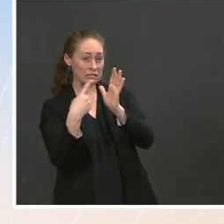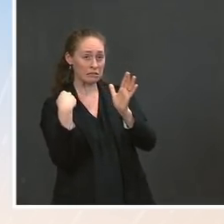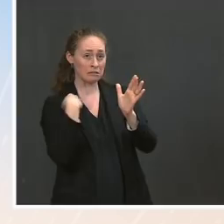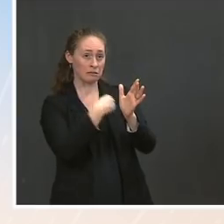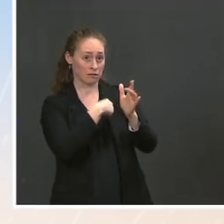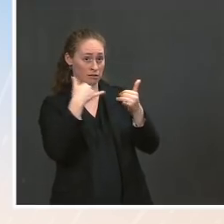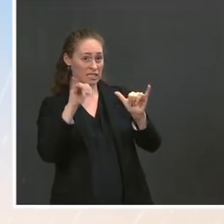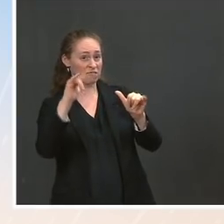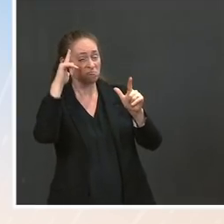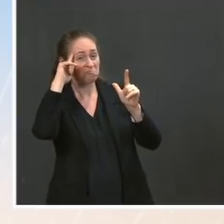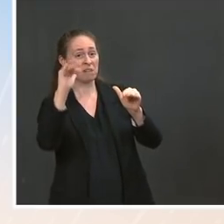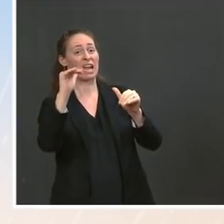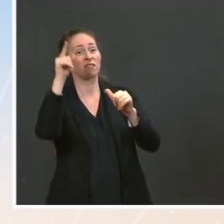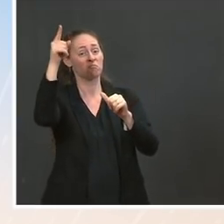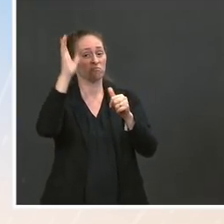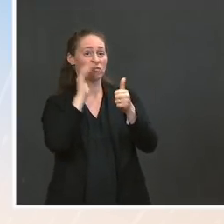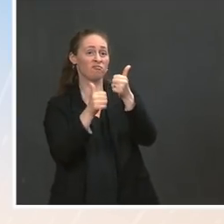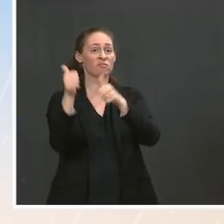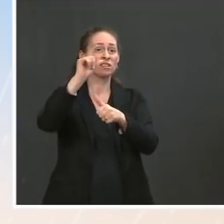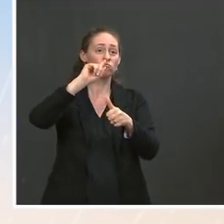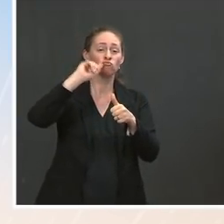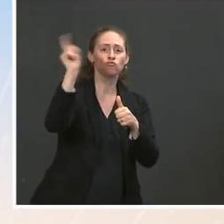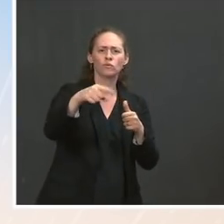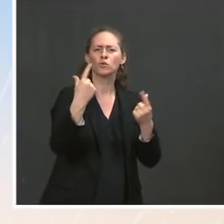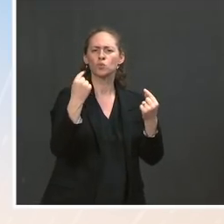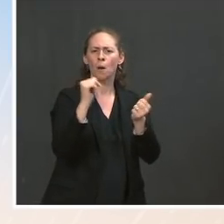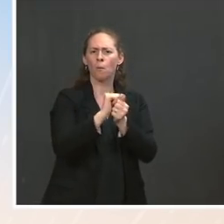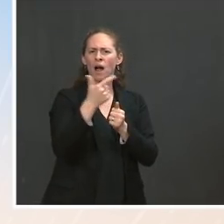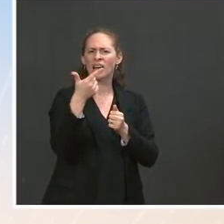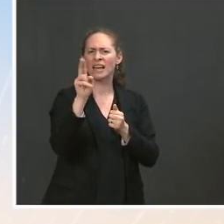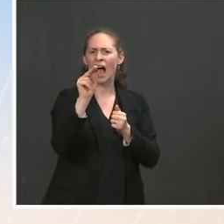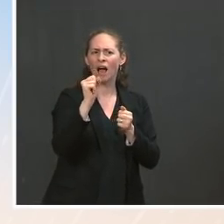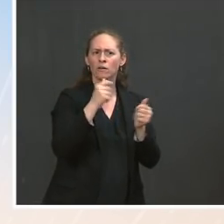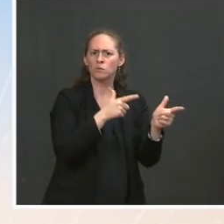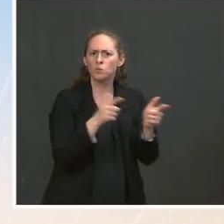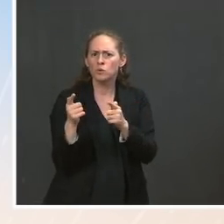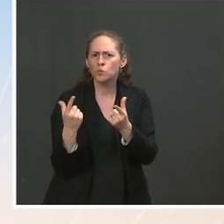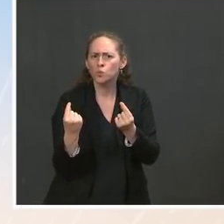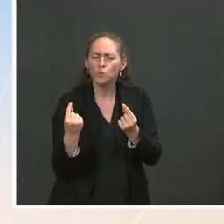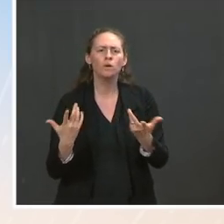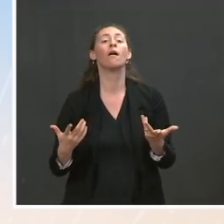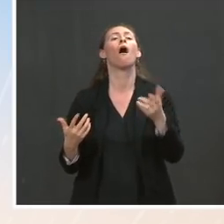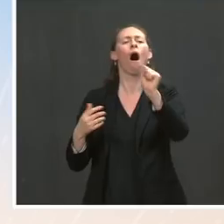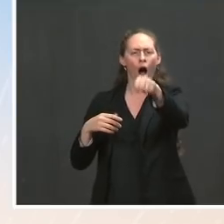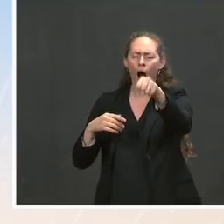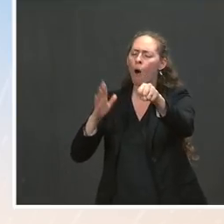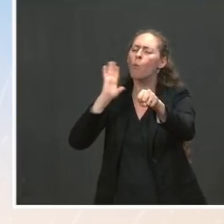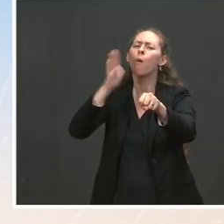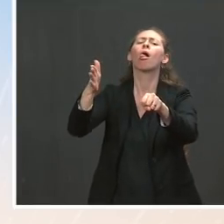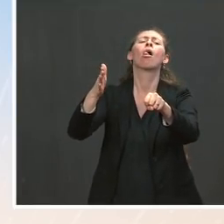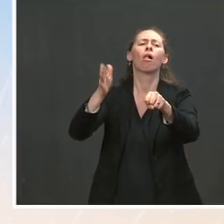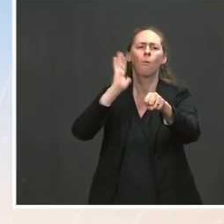Ms. Psaki: Yes. The Press: Imminently, or a month from now? What do you think the timeframe on -- Ms. Psaki: I can't give you an exact timeframe,